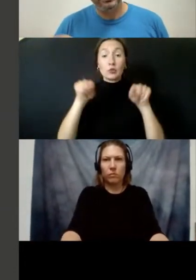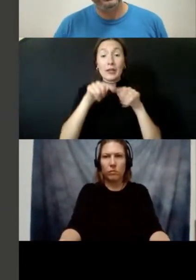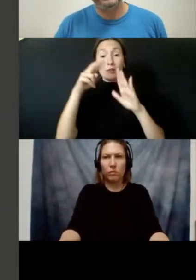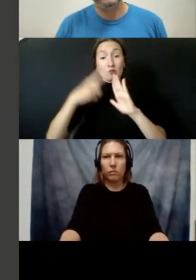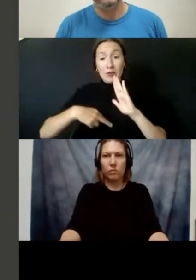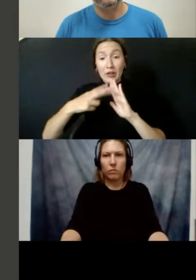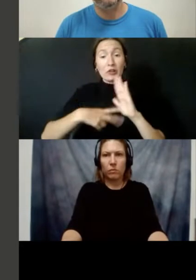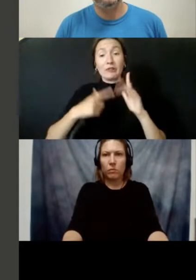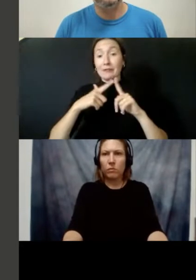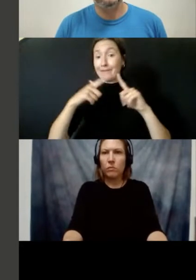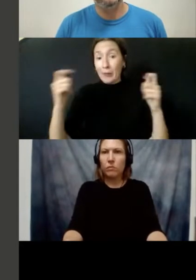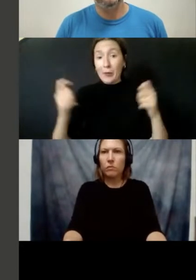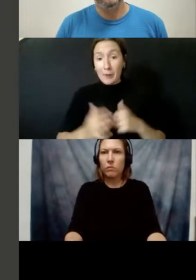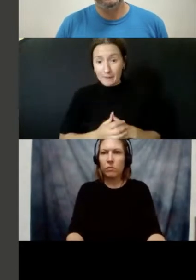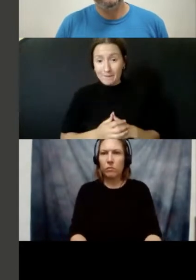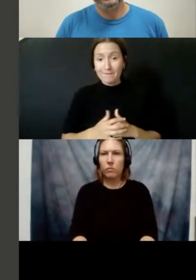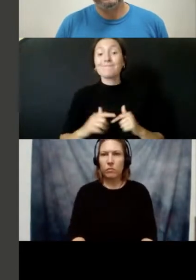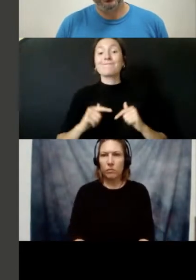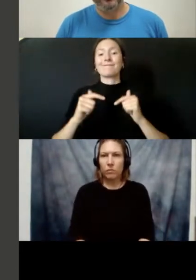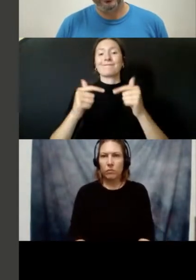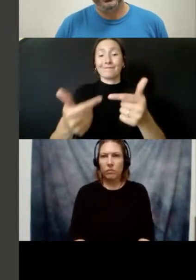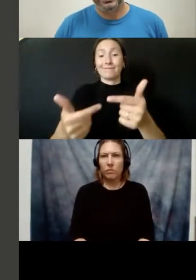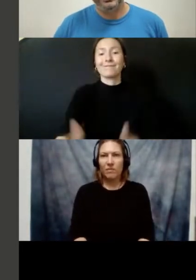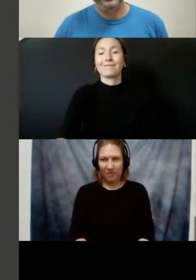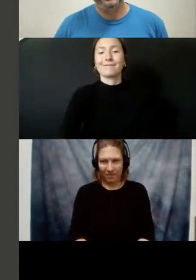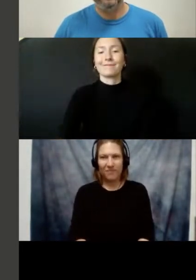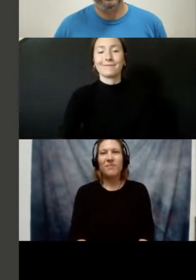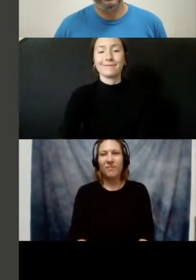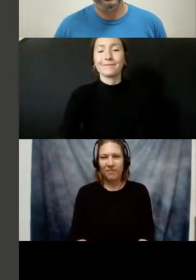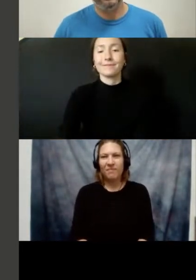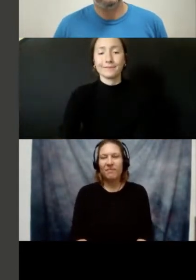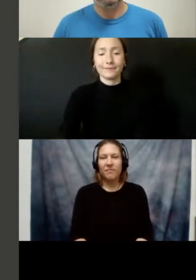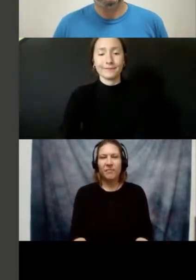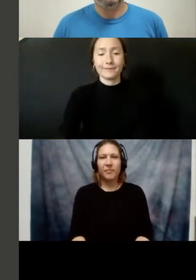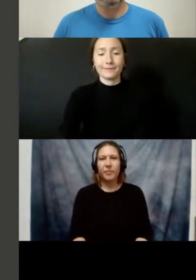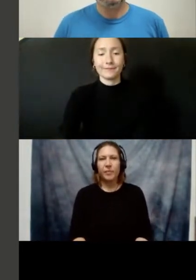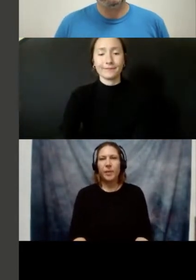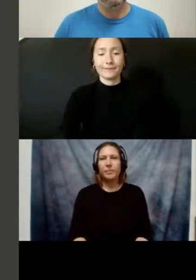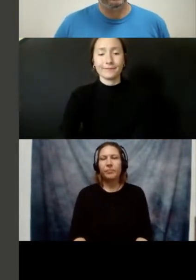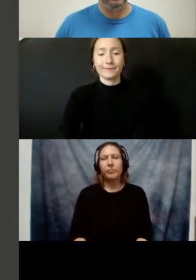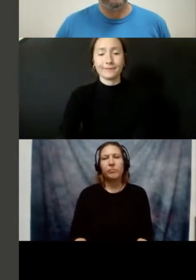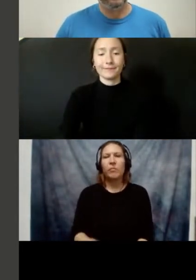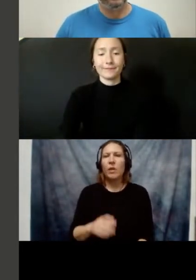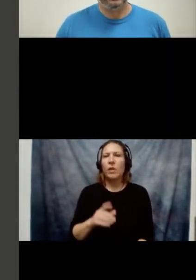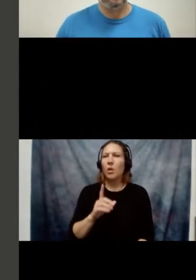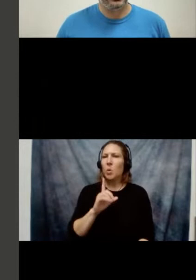this both for design and development so we build qa and accessibility checks into our development